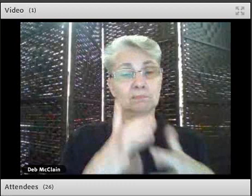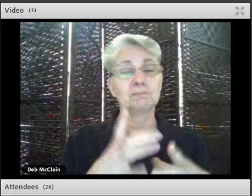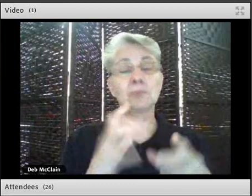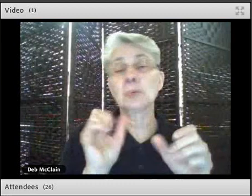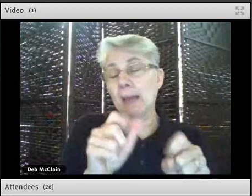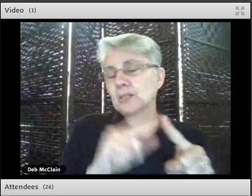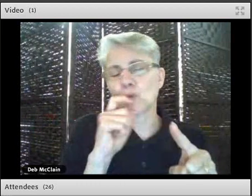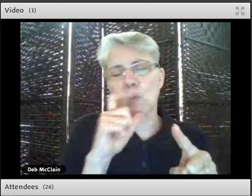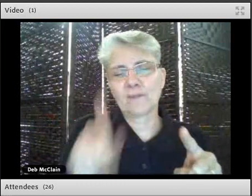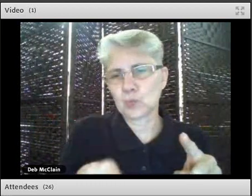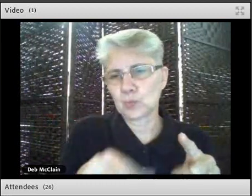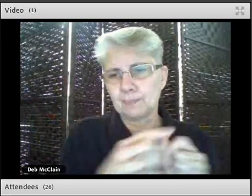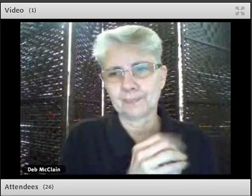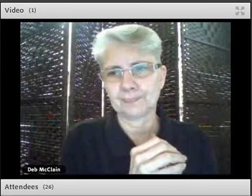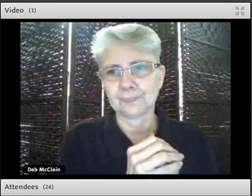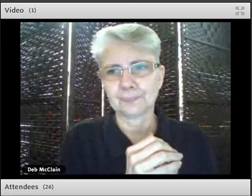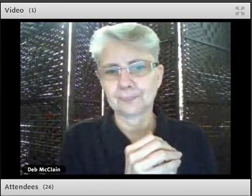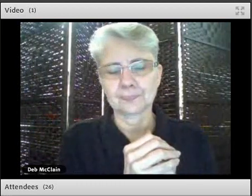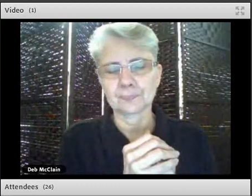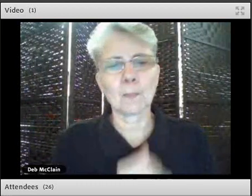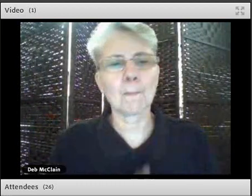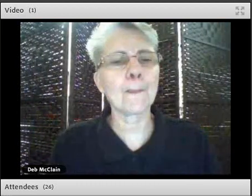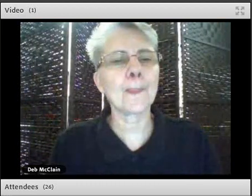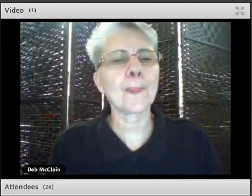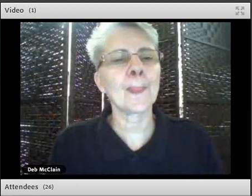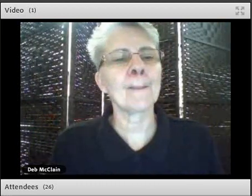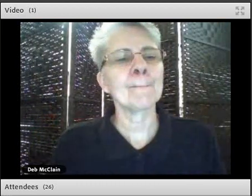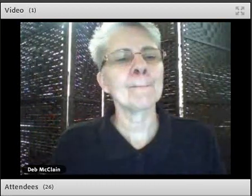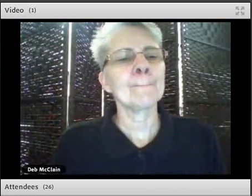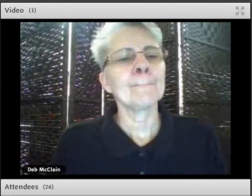It is, so we are at the end of the presentation.